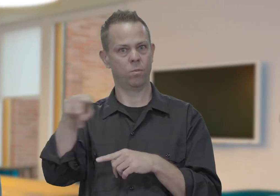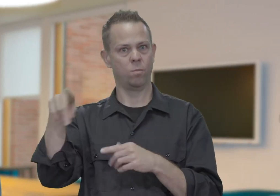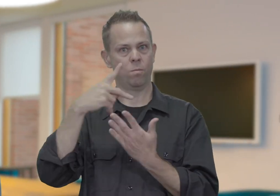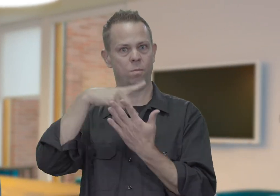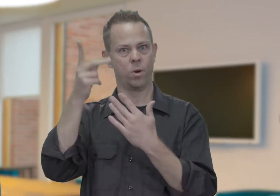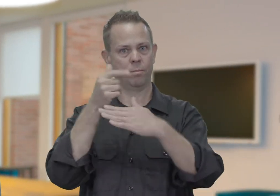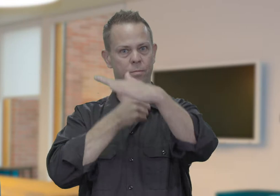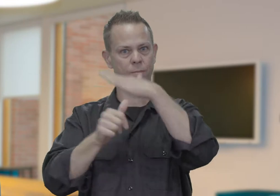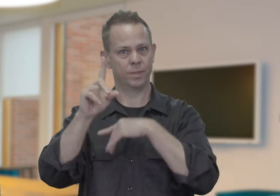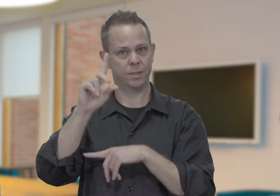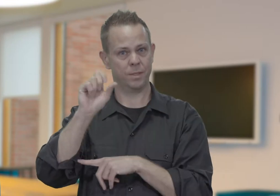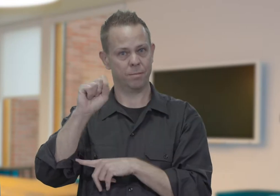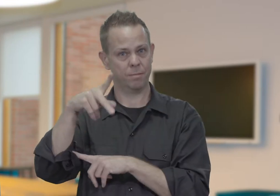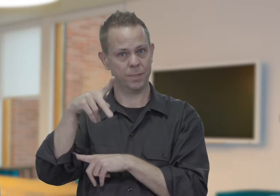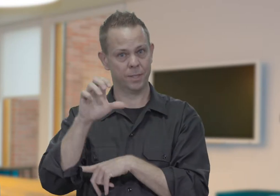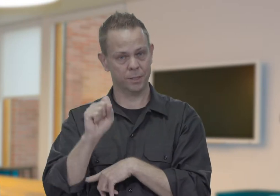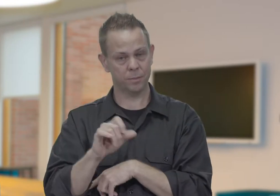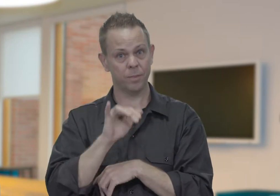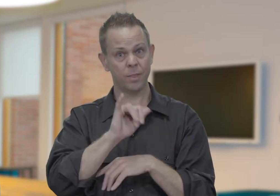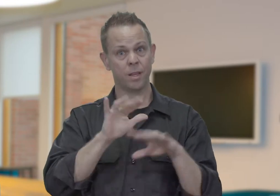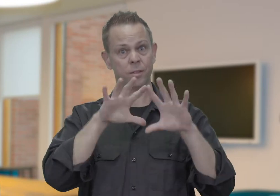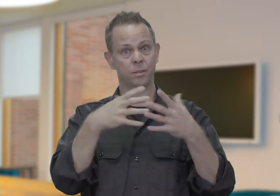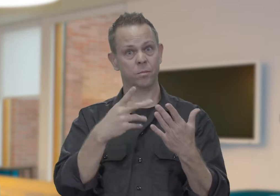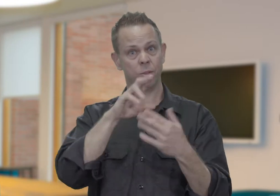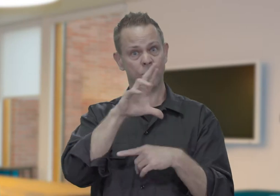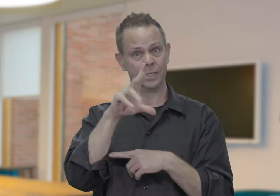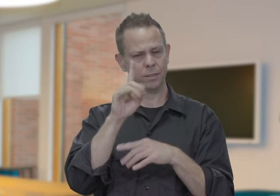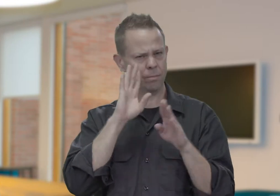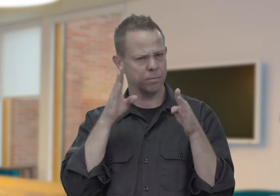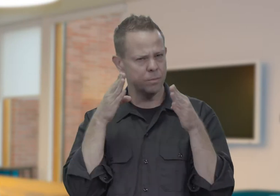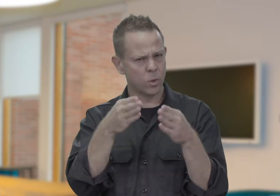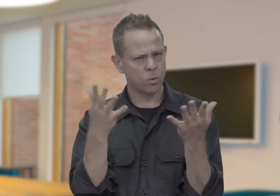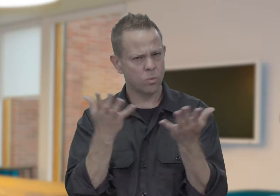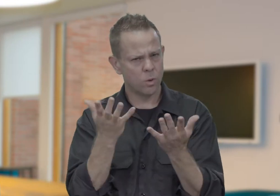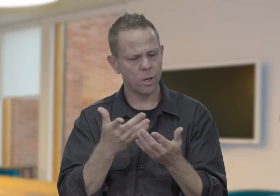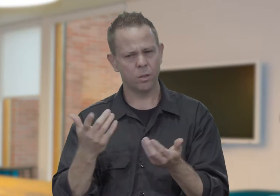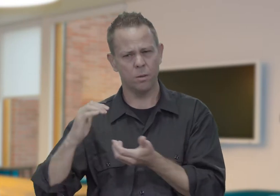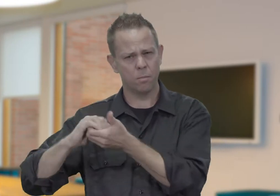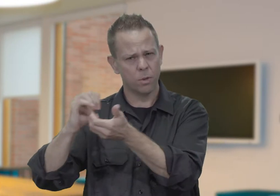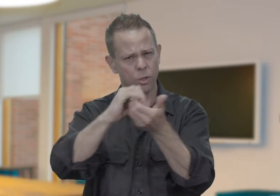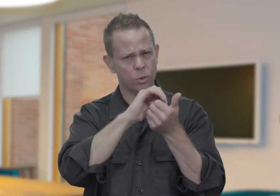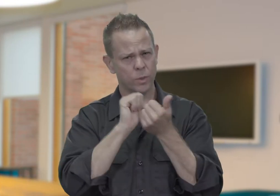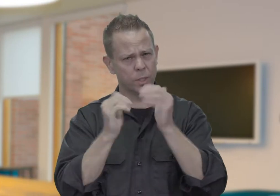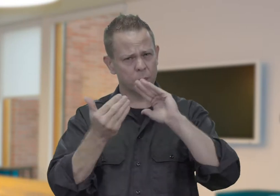falls under DSPS. It aims to look at the community, solicit feedback